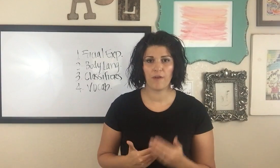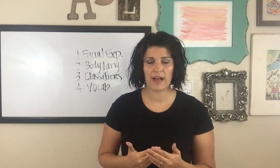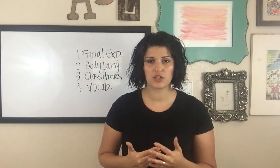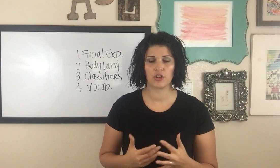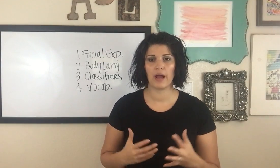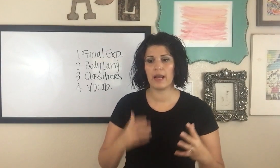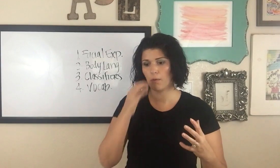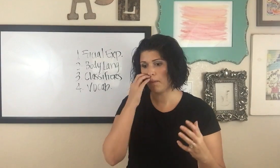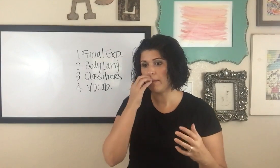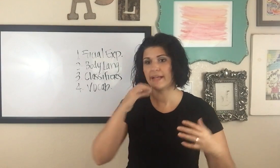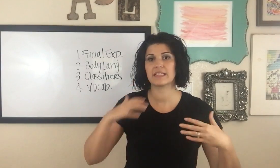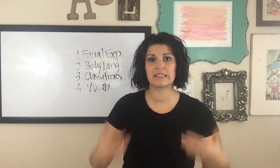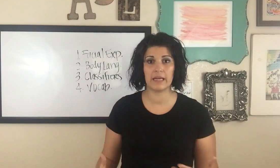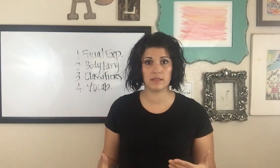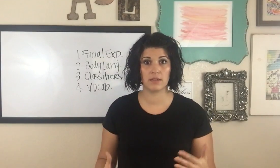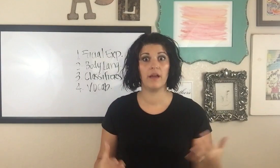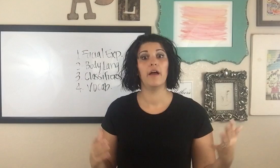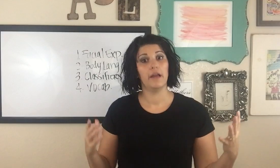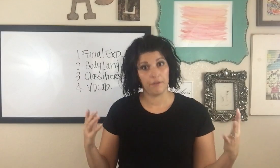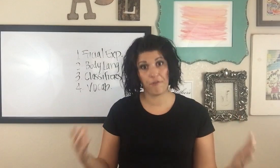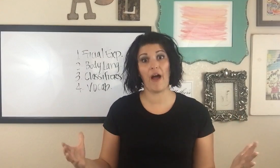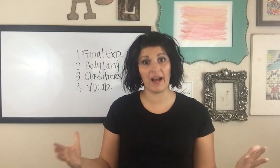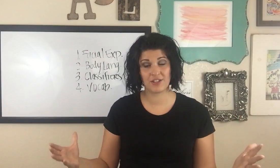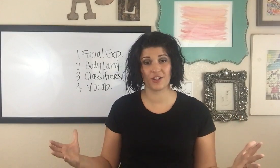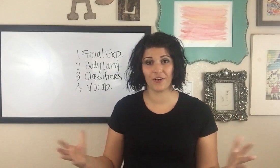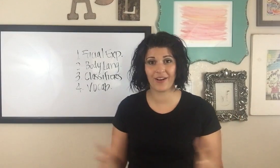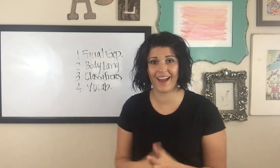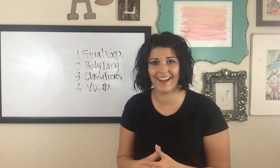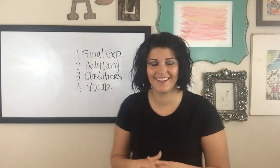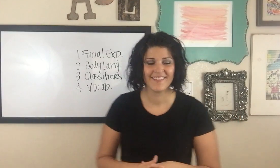faster, and it will make sense faster. Okay?